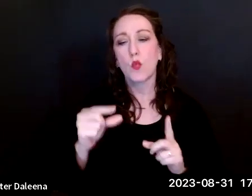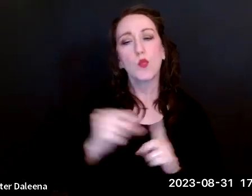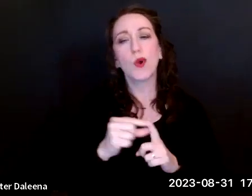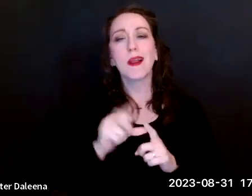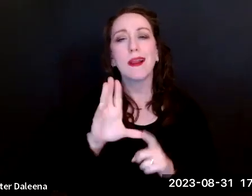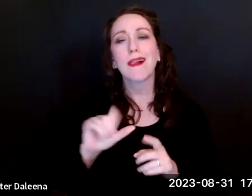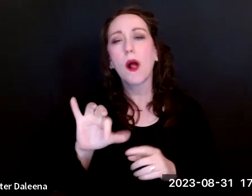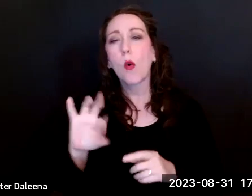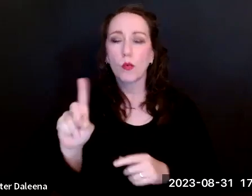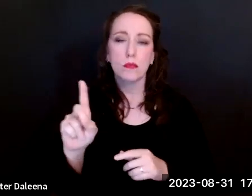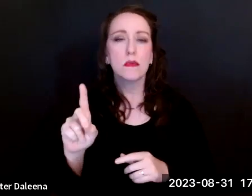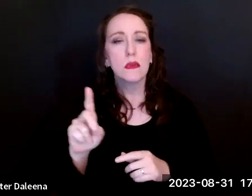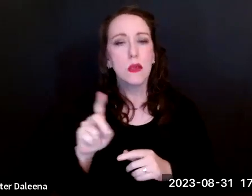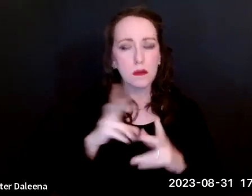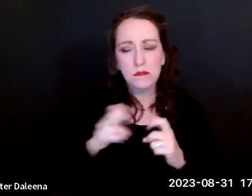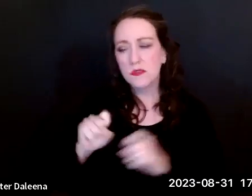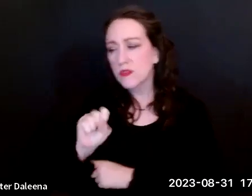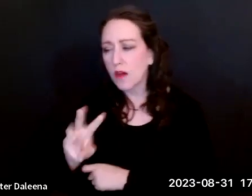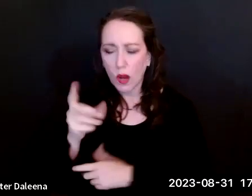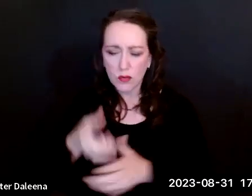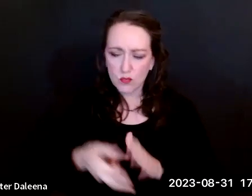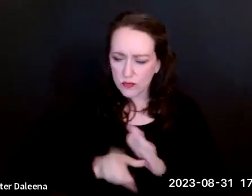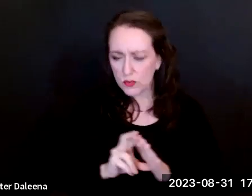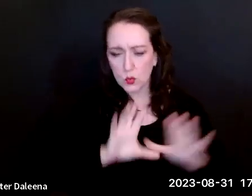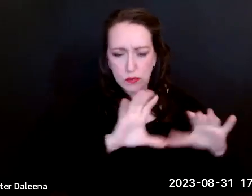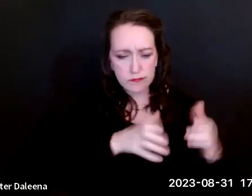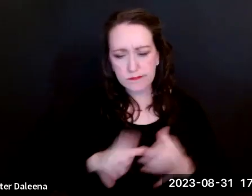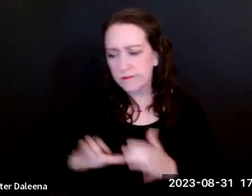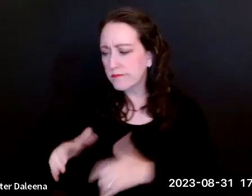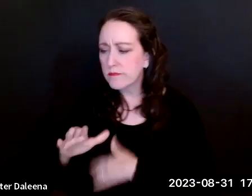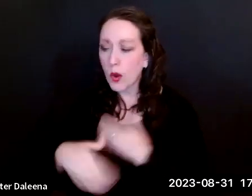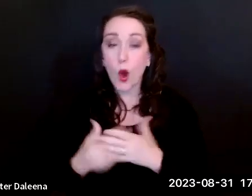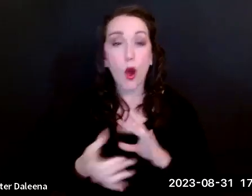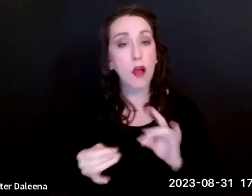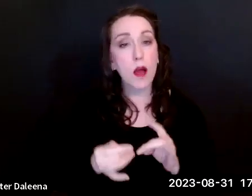data analysis software to review and categorize all the comments and generate this image